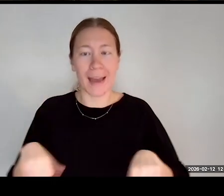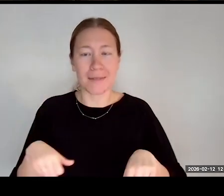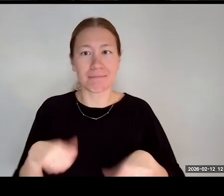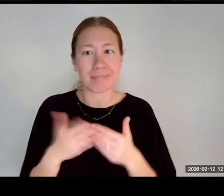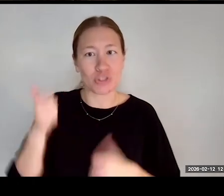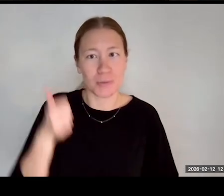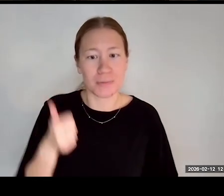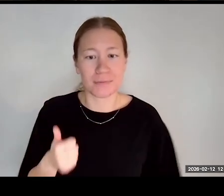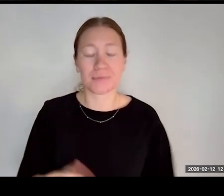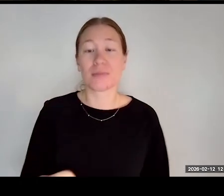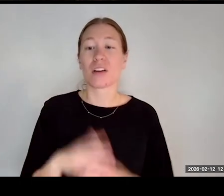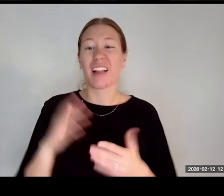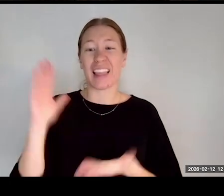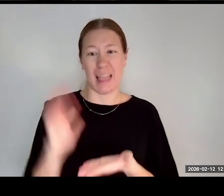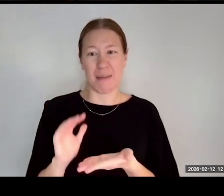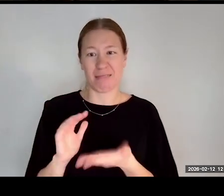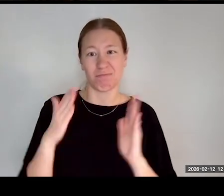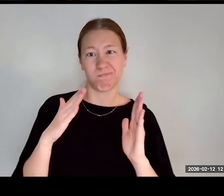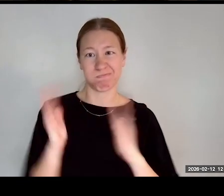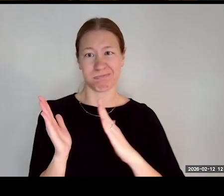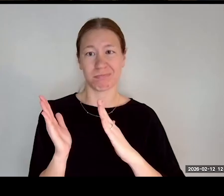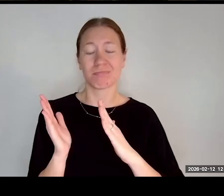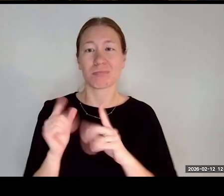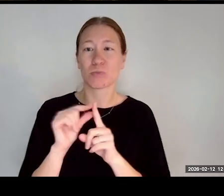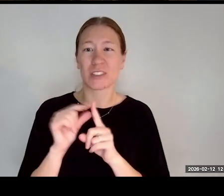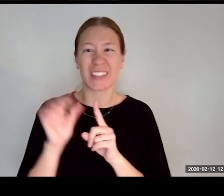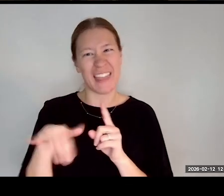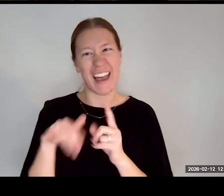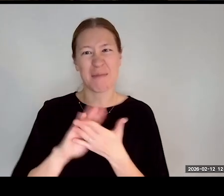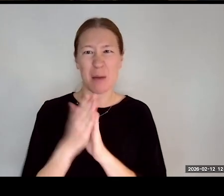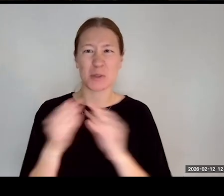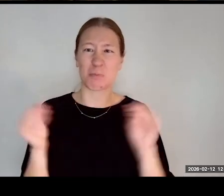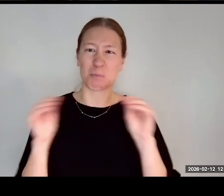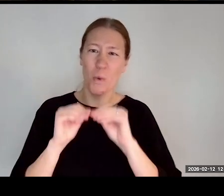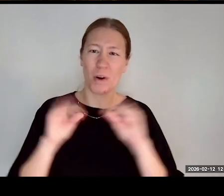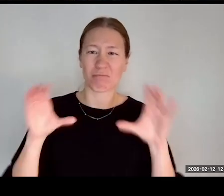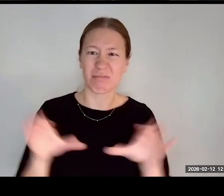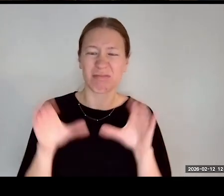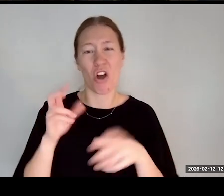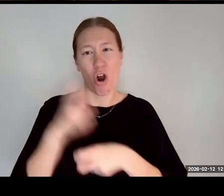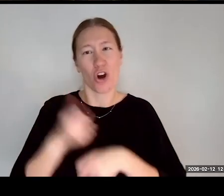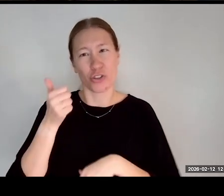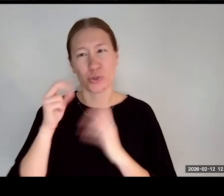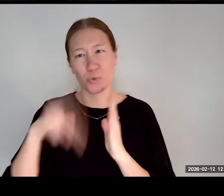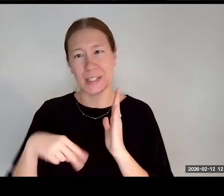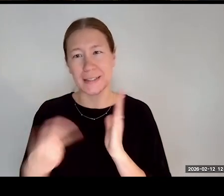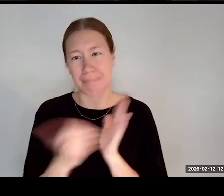Italic text makes font really decorative, and again, harder to read through. And in terms of font size,